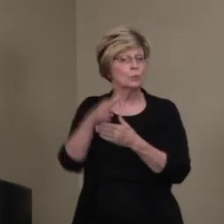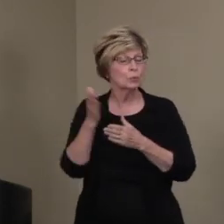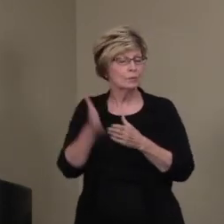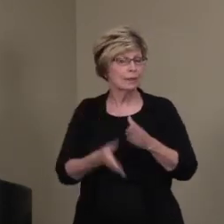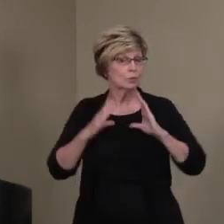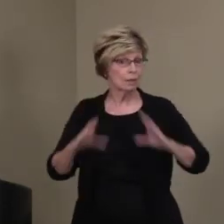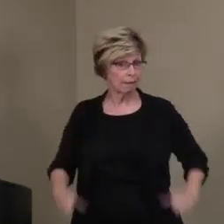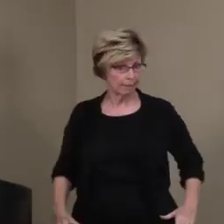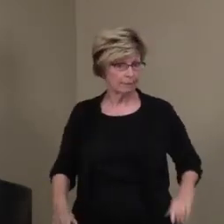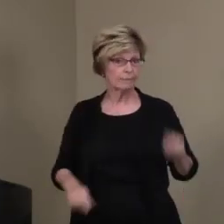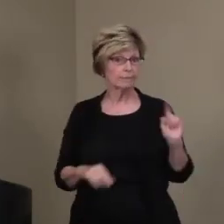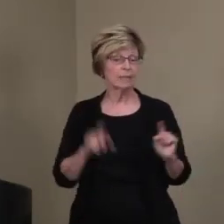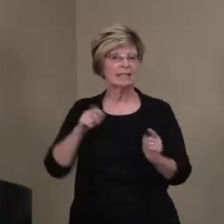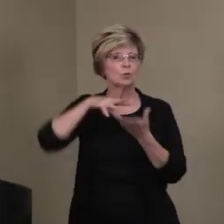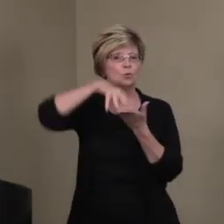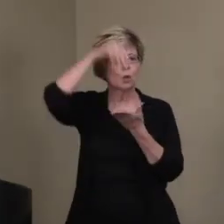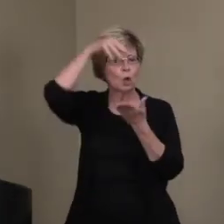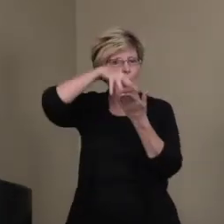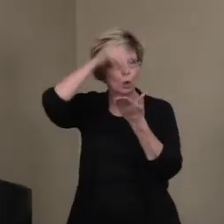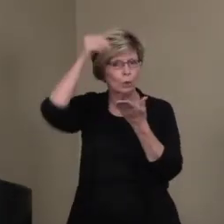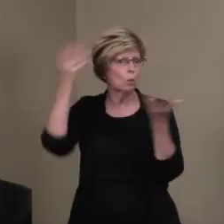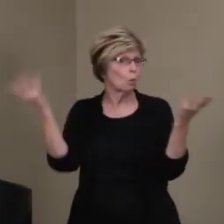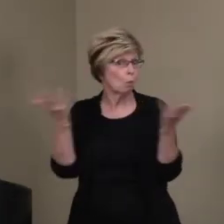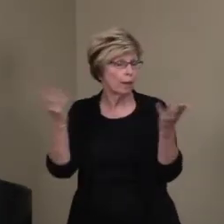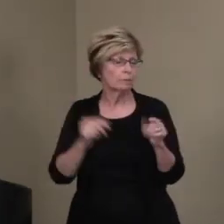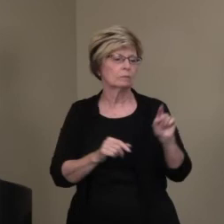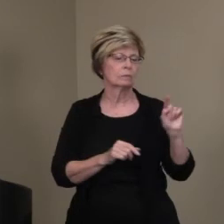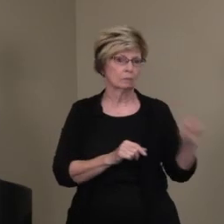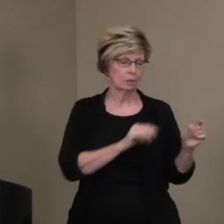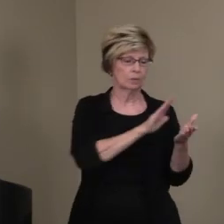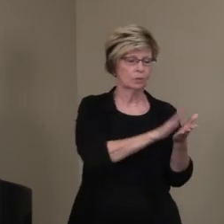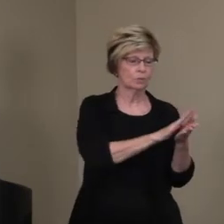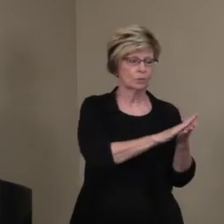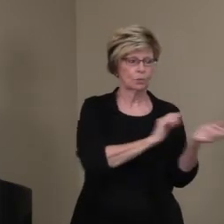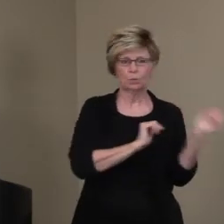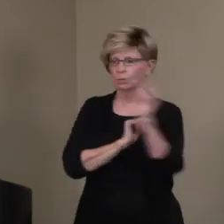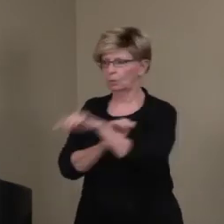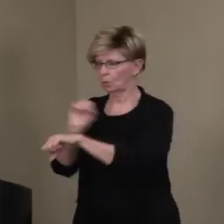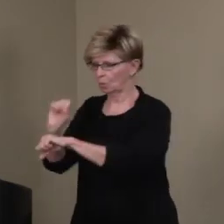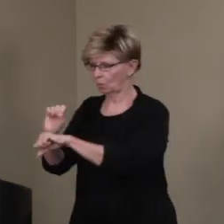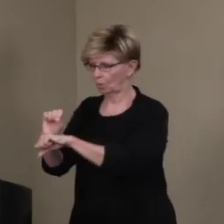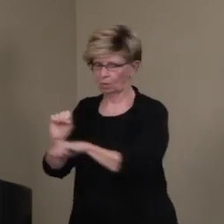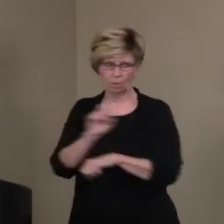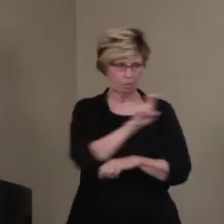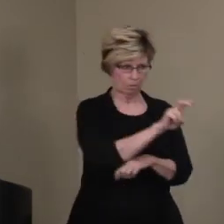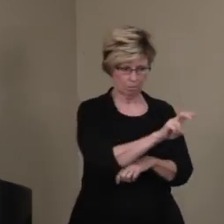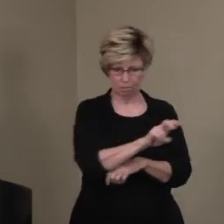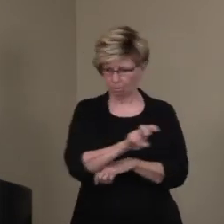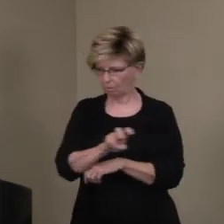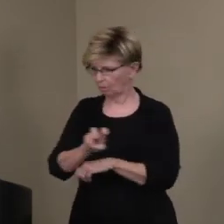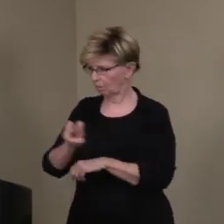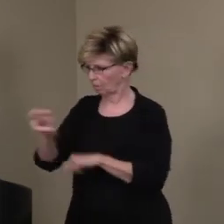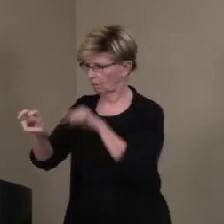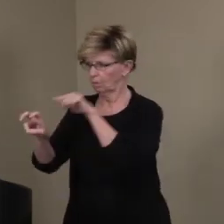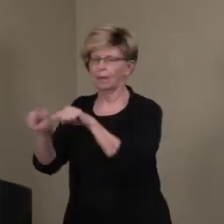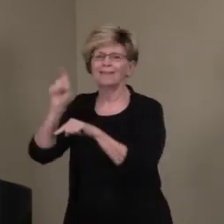now remember that students clients they need to learn as they transition from